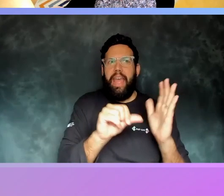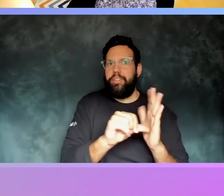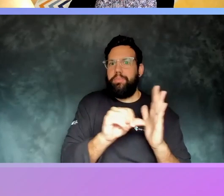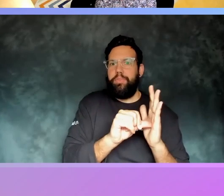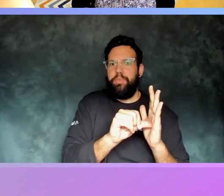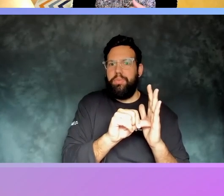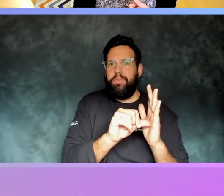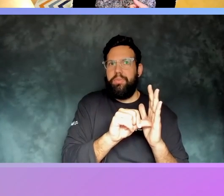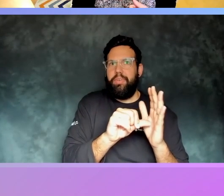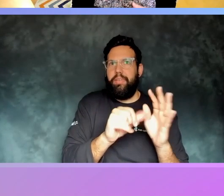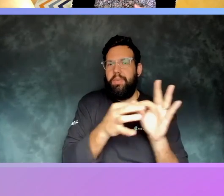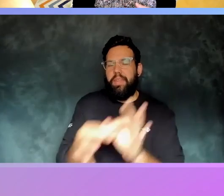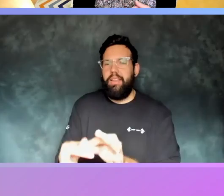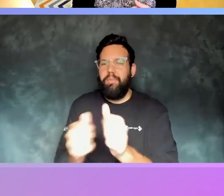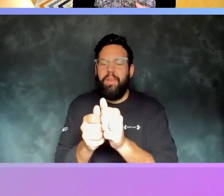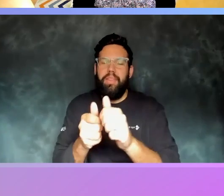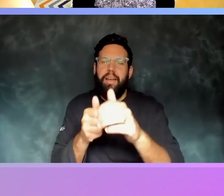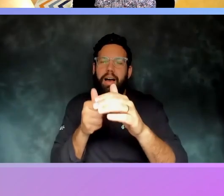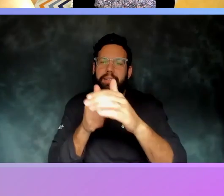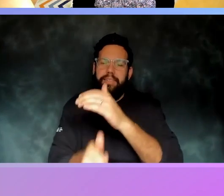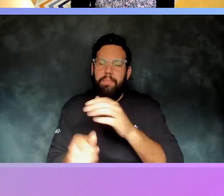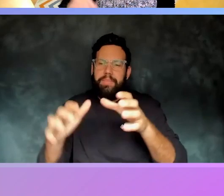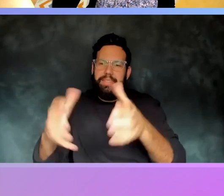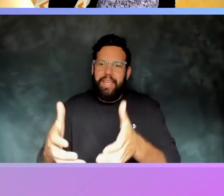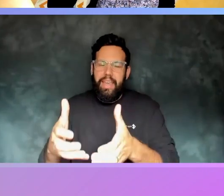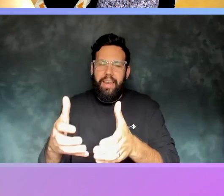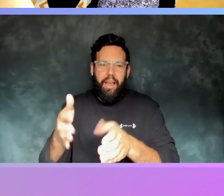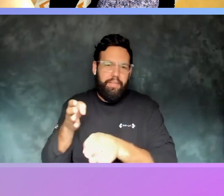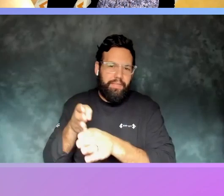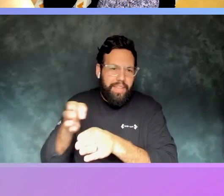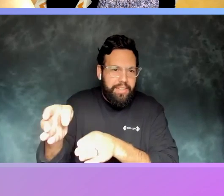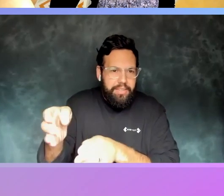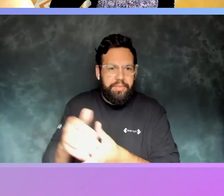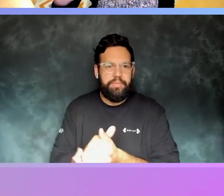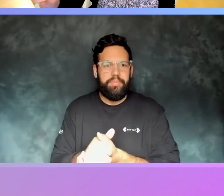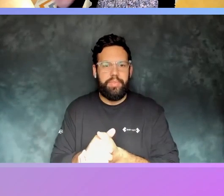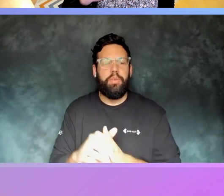form labels, they are a must. They outline their relationship between the label and the input. Help her text,